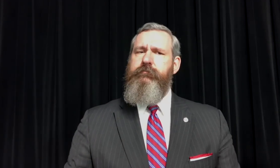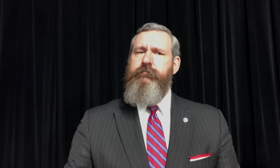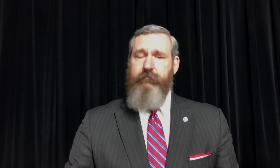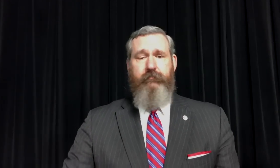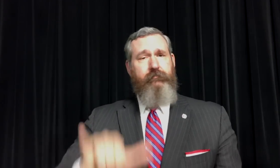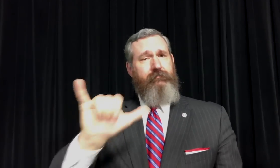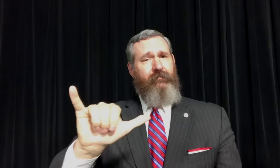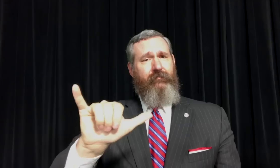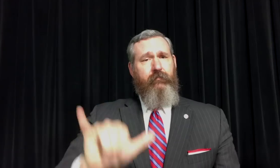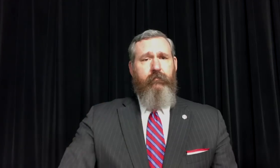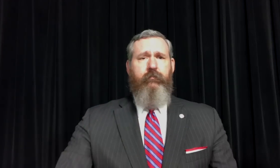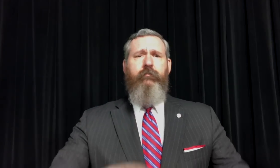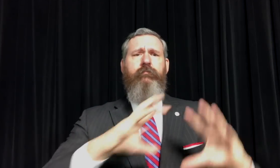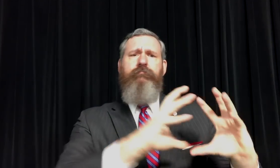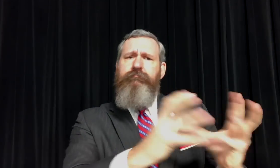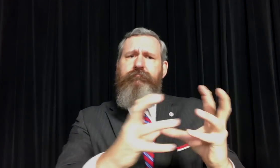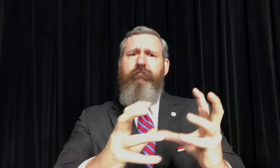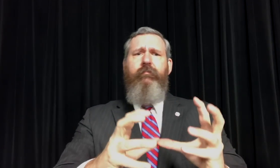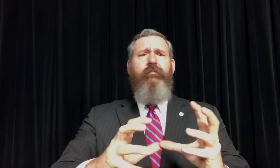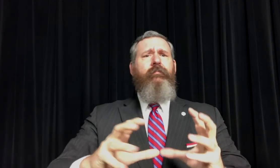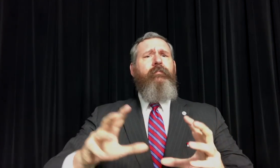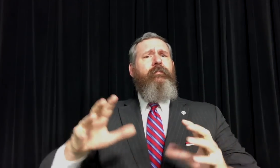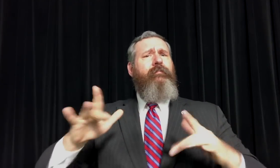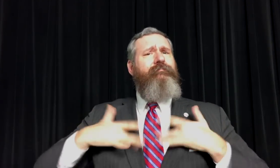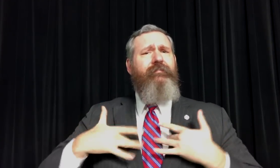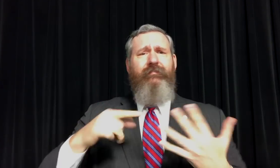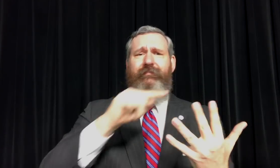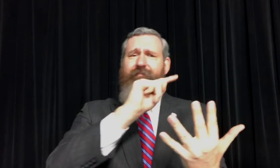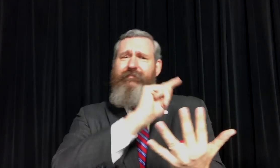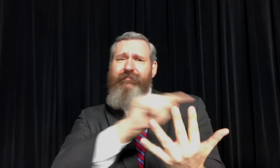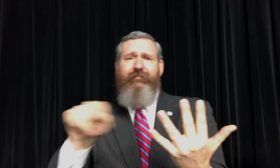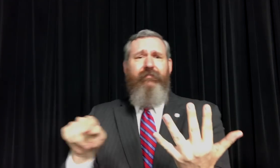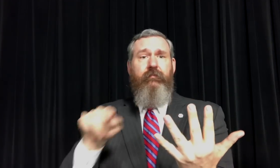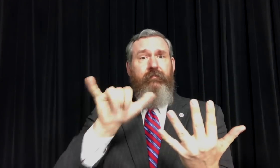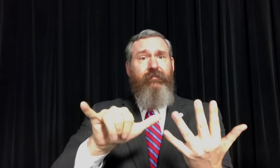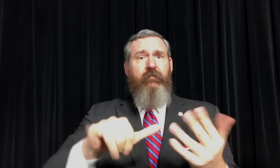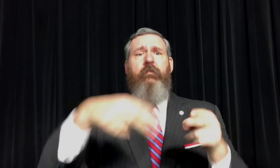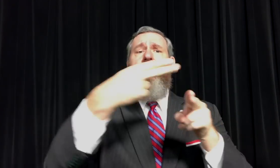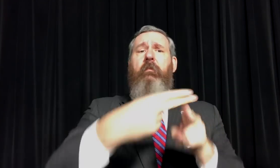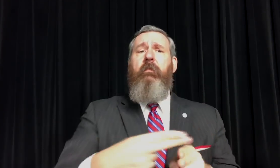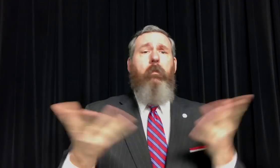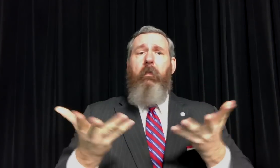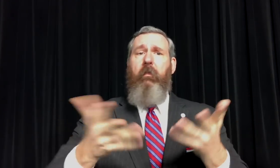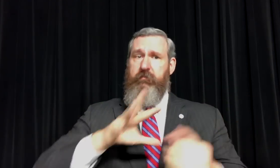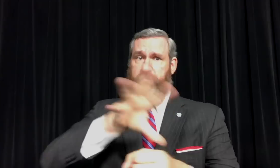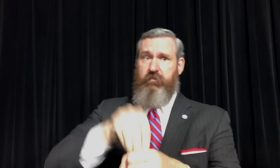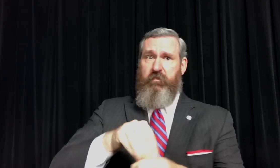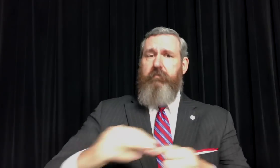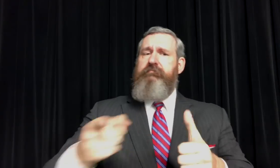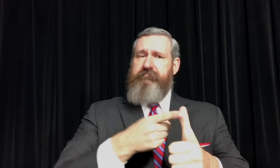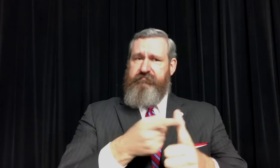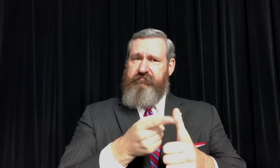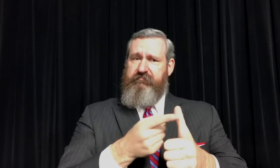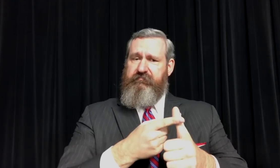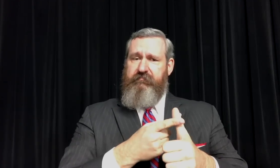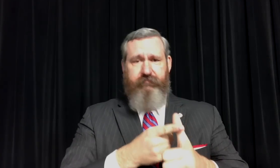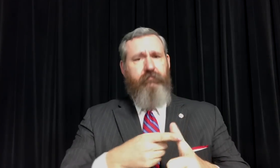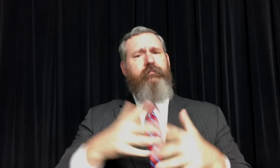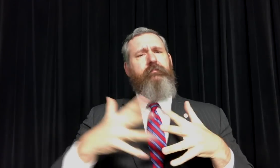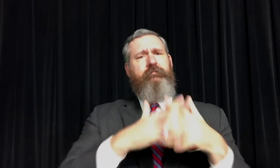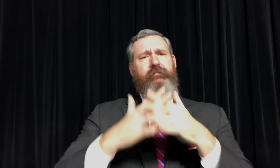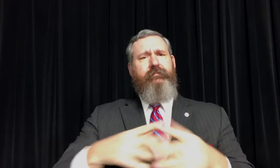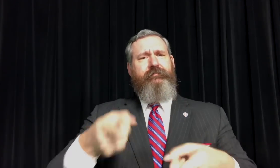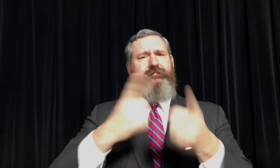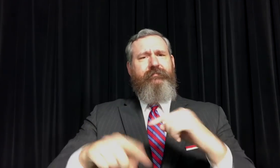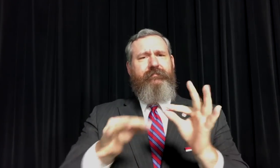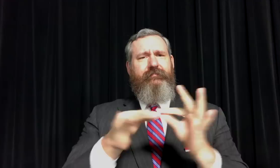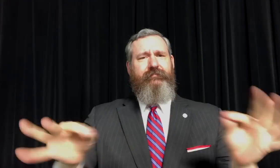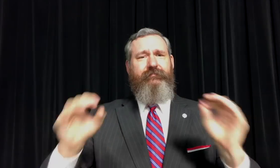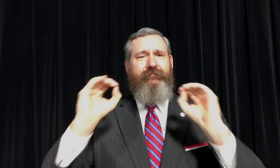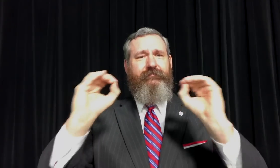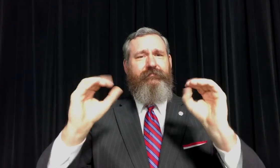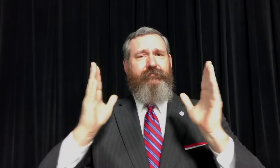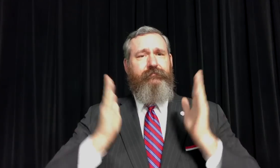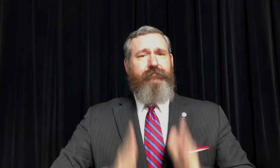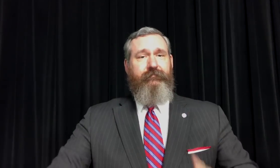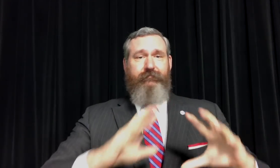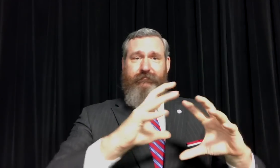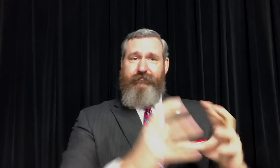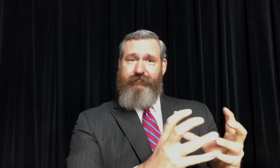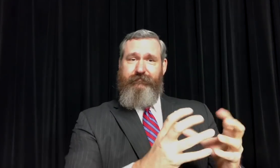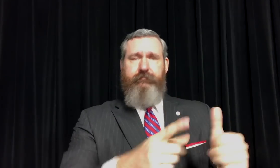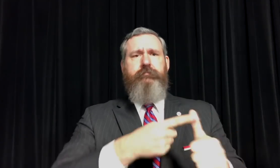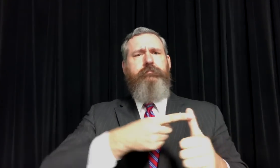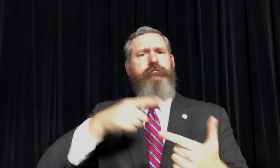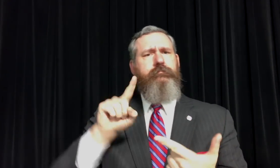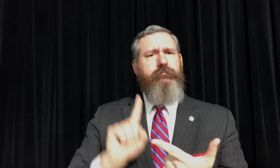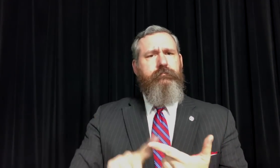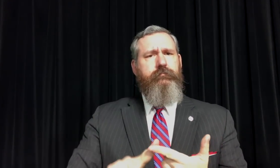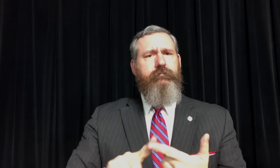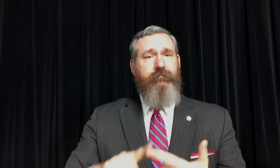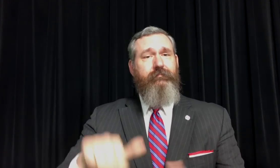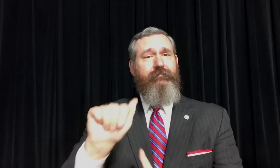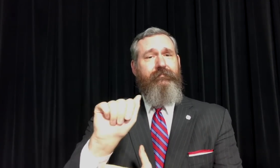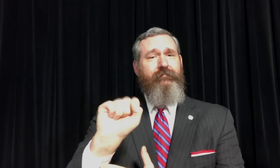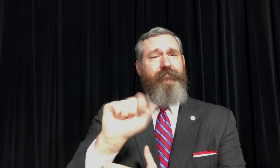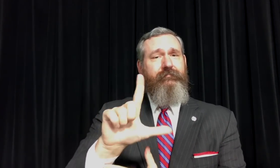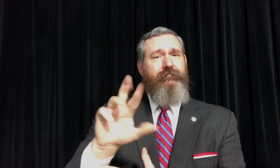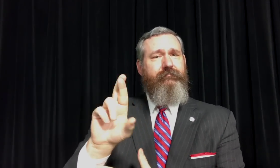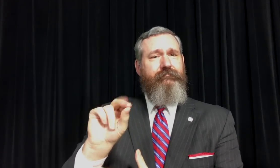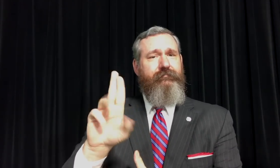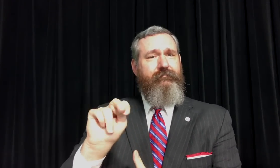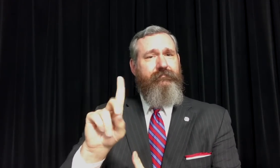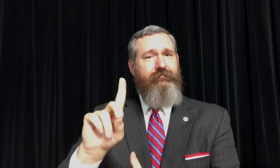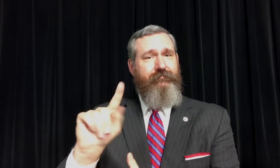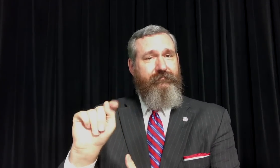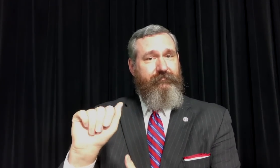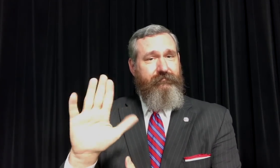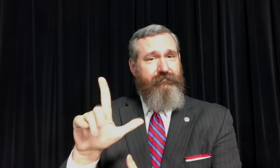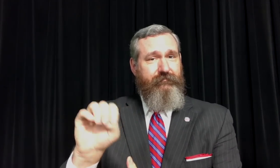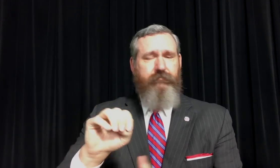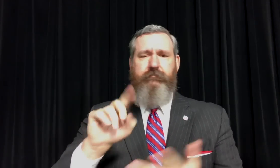Such organizations and events include the American Sign Language Teachers Association, ASL Roundtable,